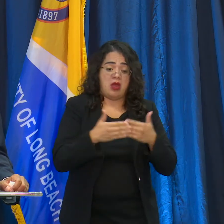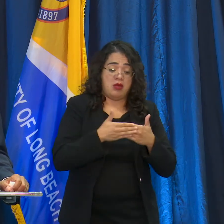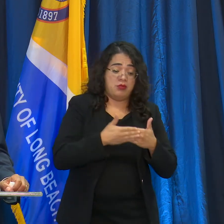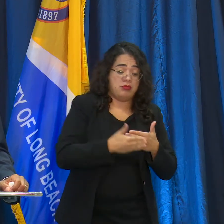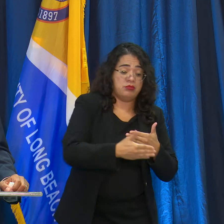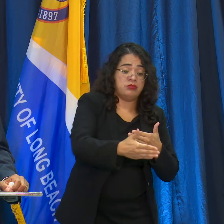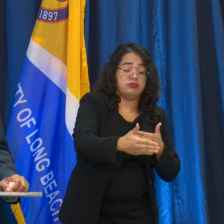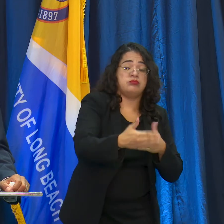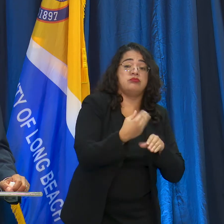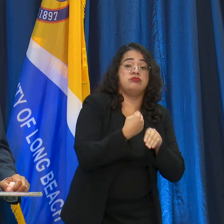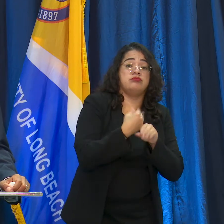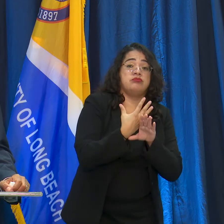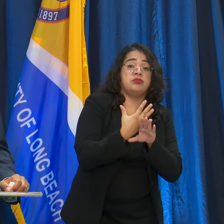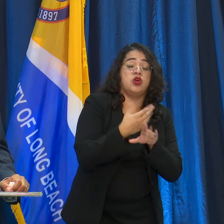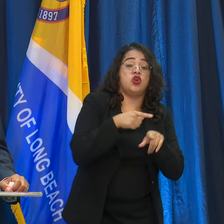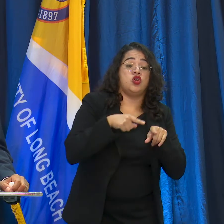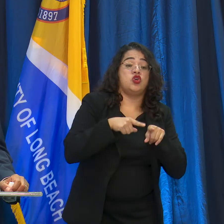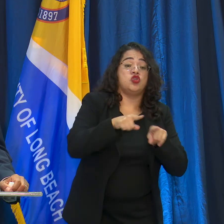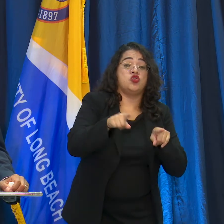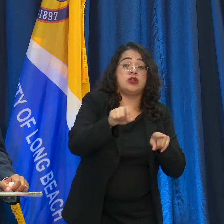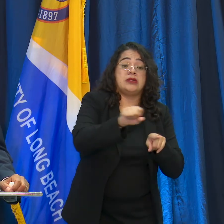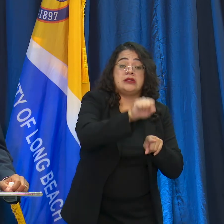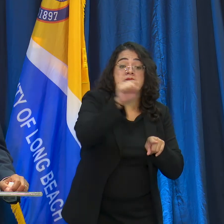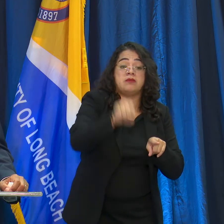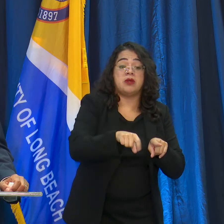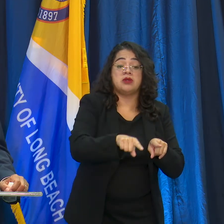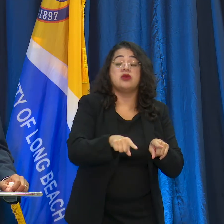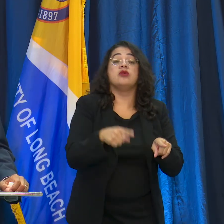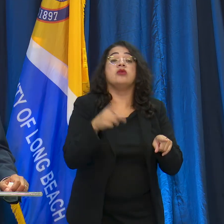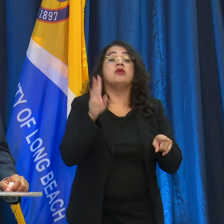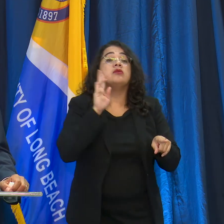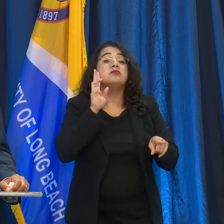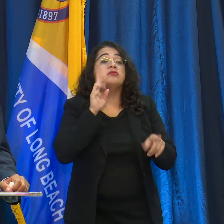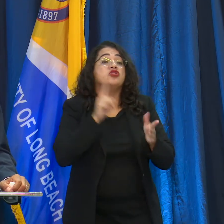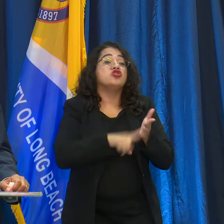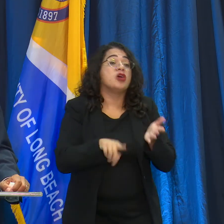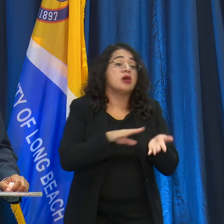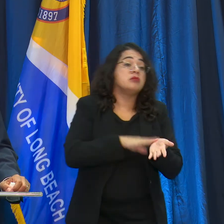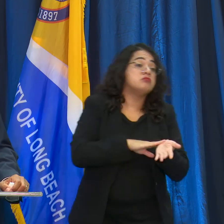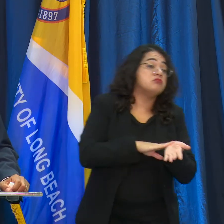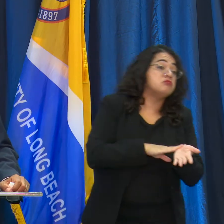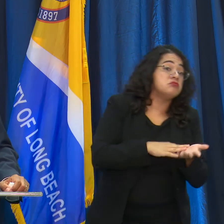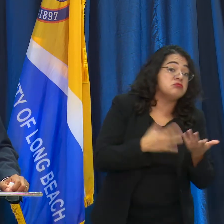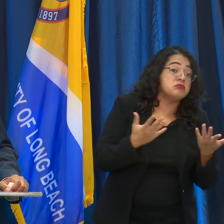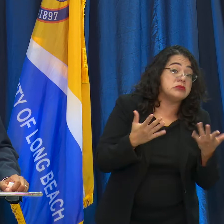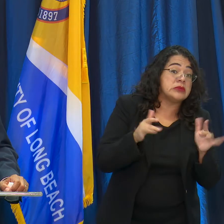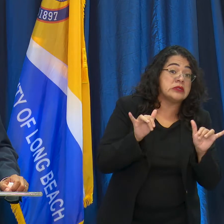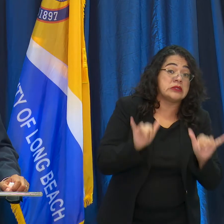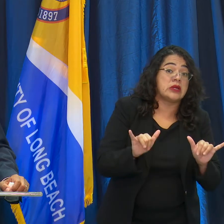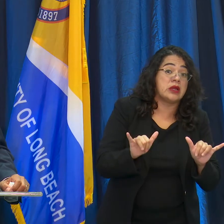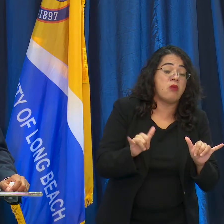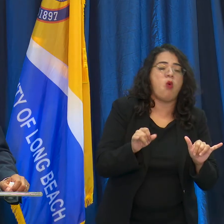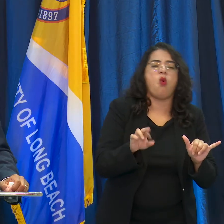in that semester about how much longer that will last, or if there's a transition to other types of teaching, so I just wanted to note that